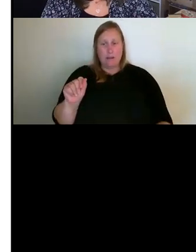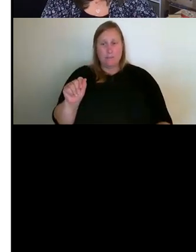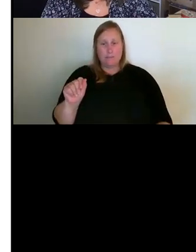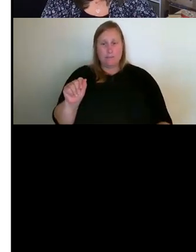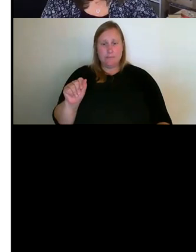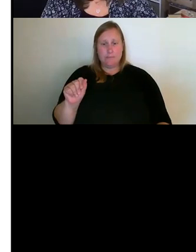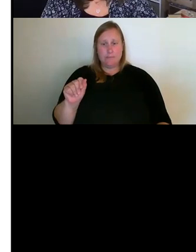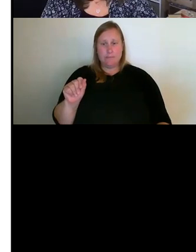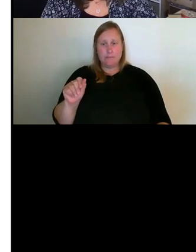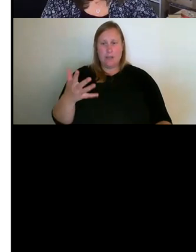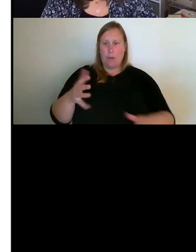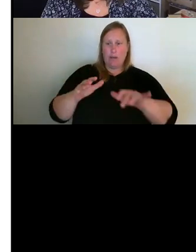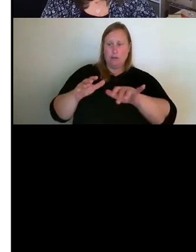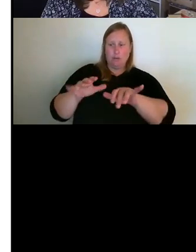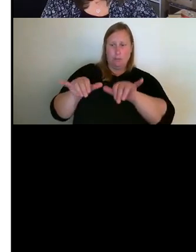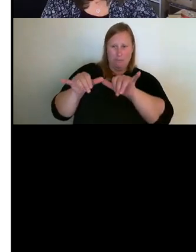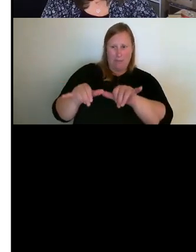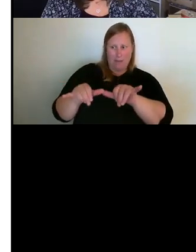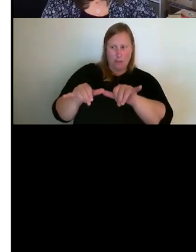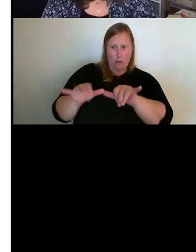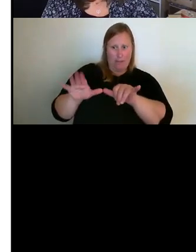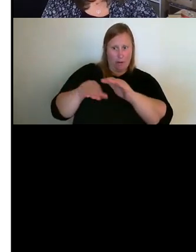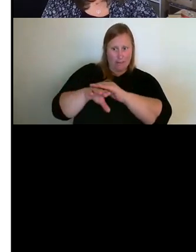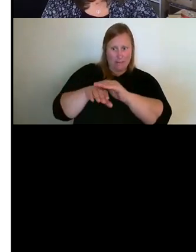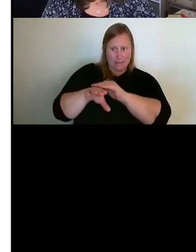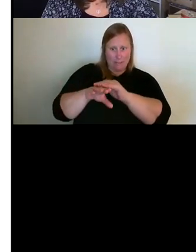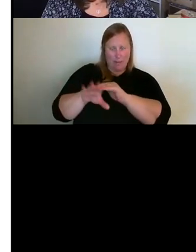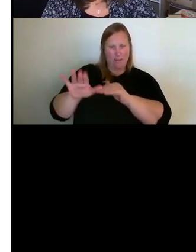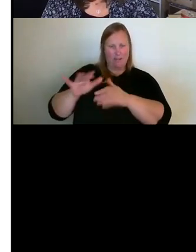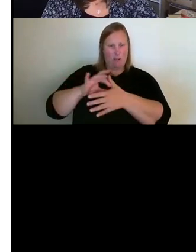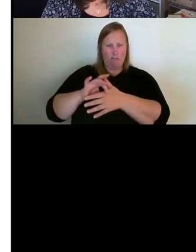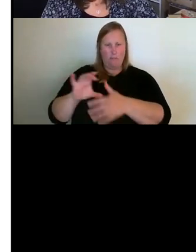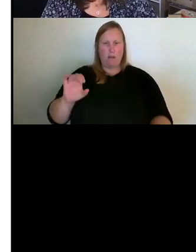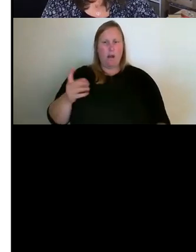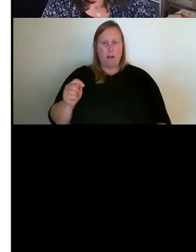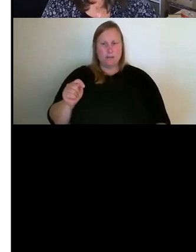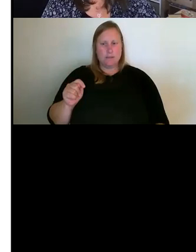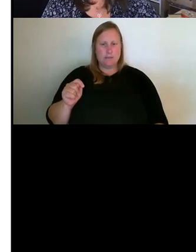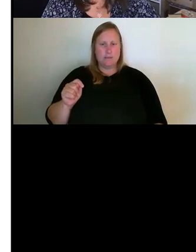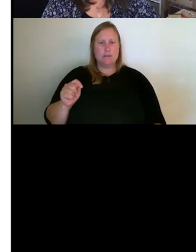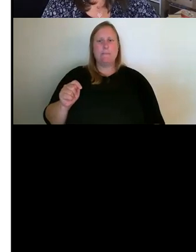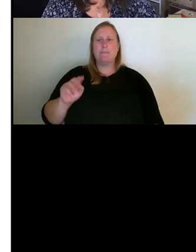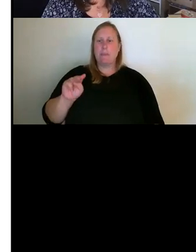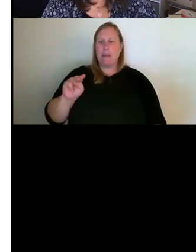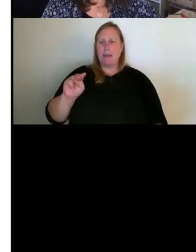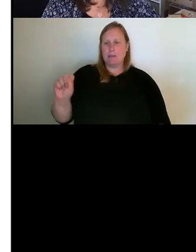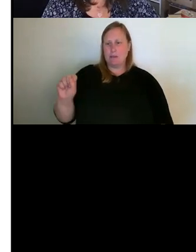cognitive accessibility of their content. So, this is Microsoft's readability statistics